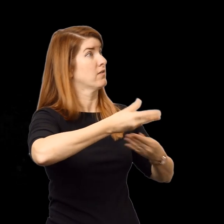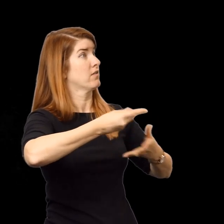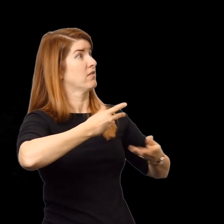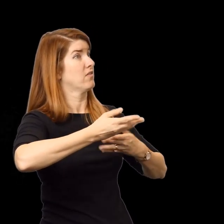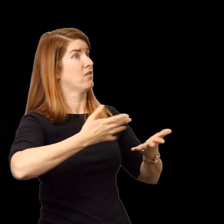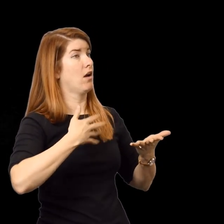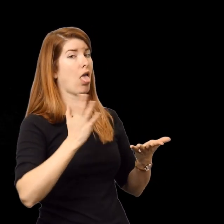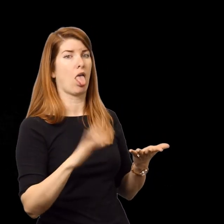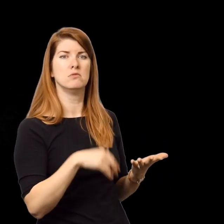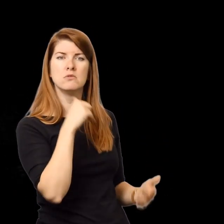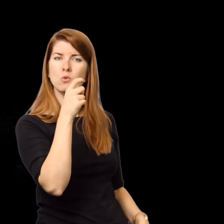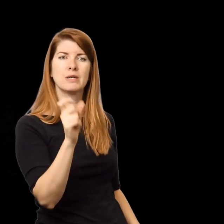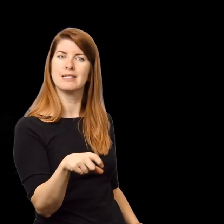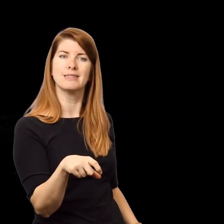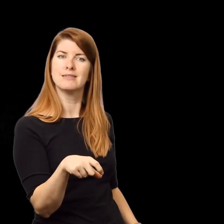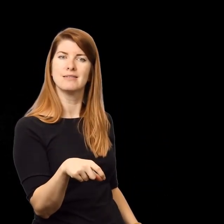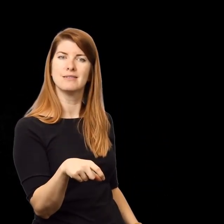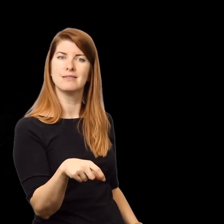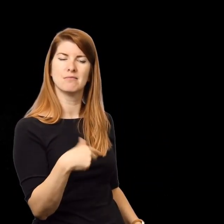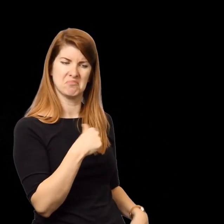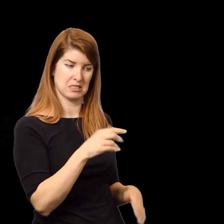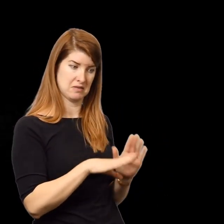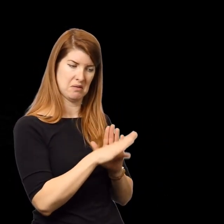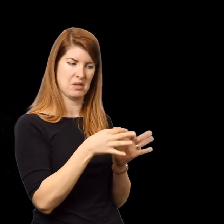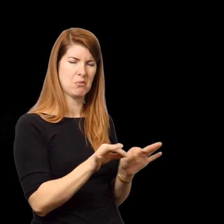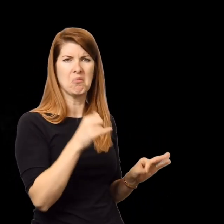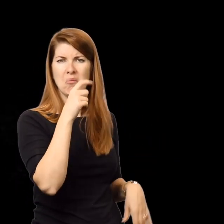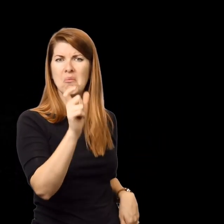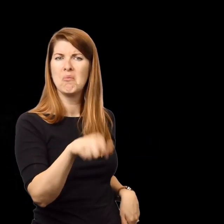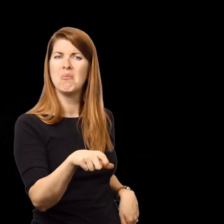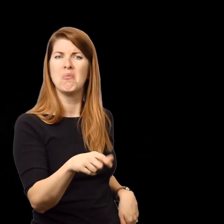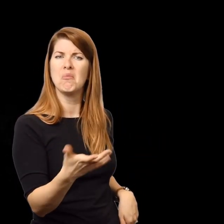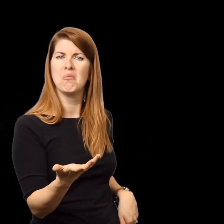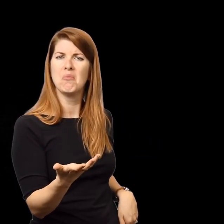and you provide for my needs as much as you can, I'm not going to develop language.